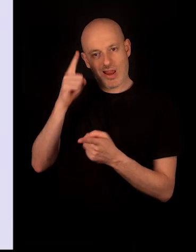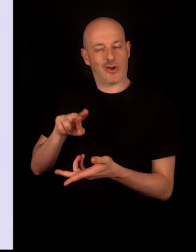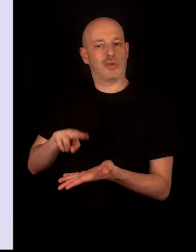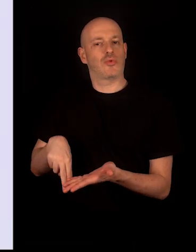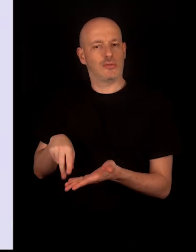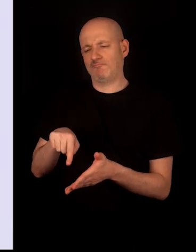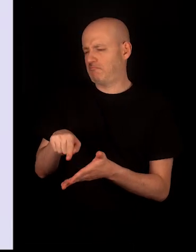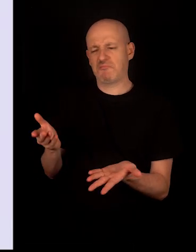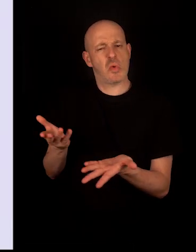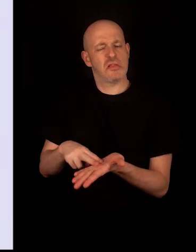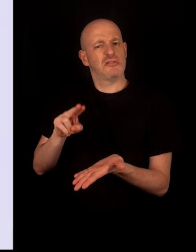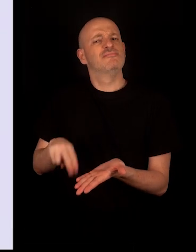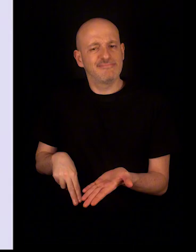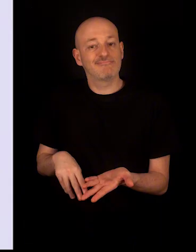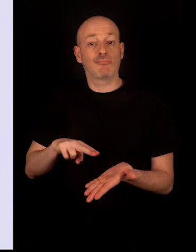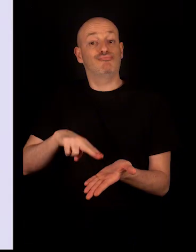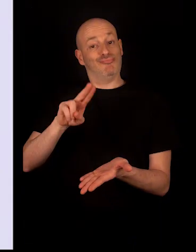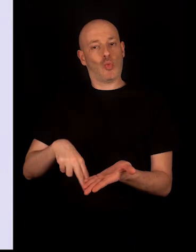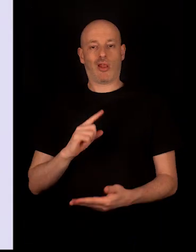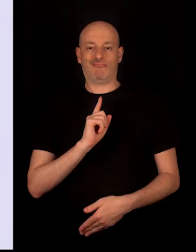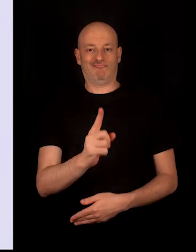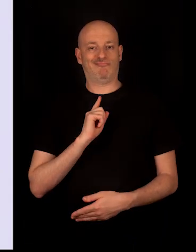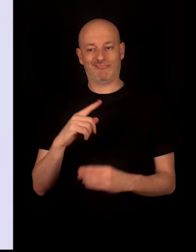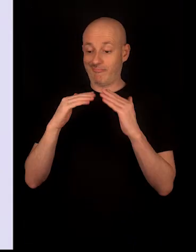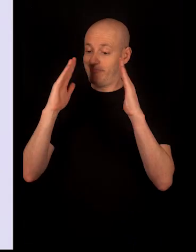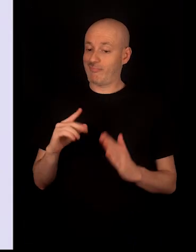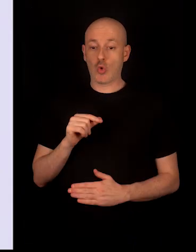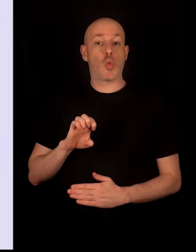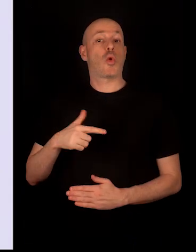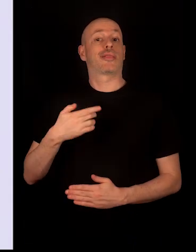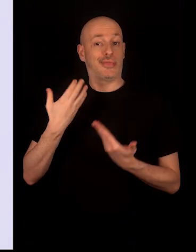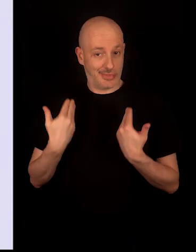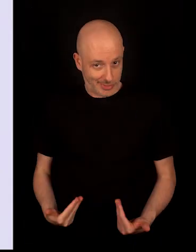What is the grant agreement? It's the legally binding contract between the Goethe-Institut